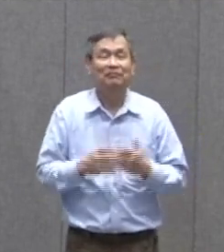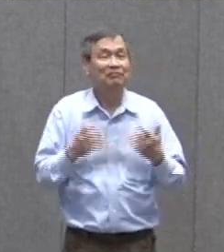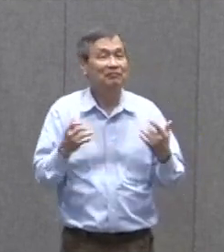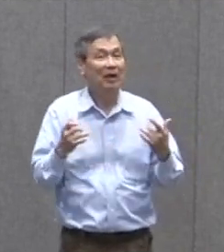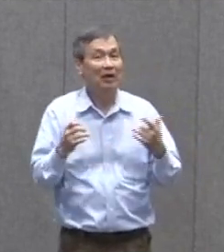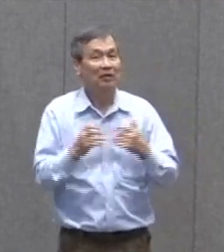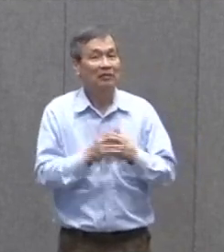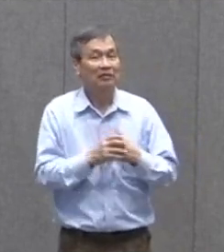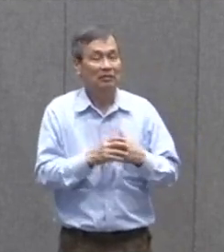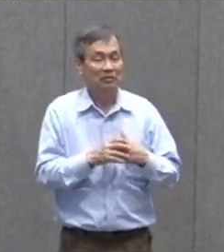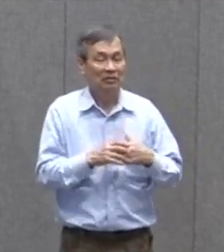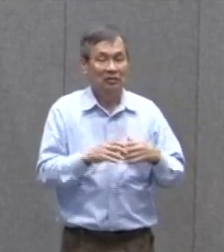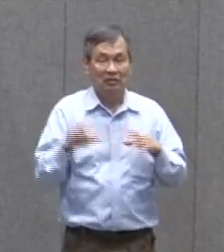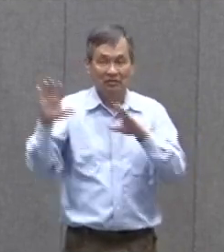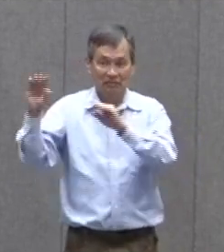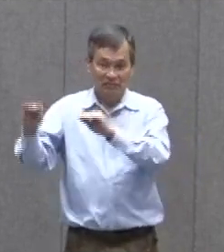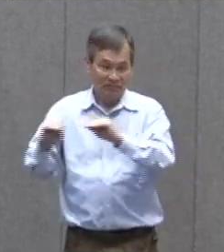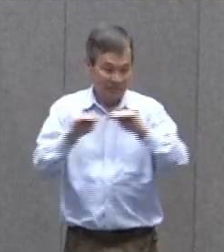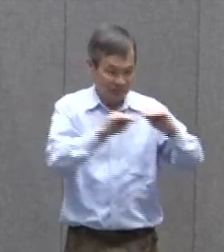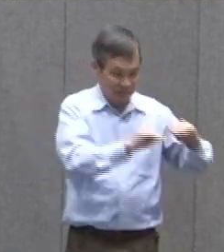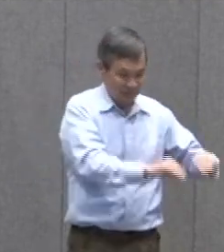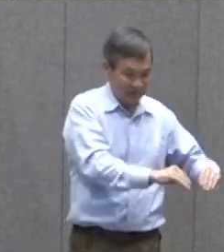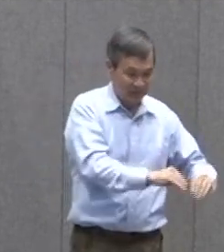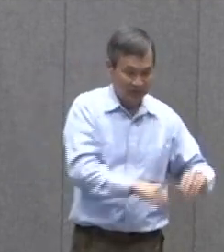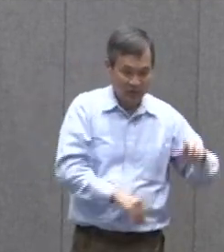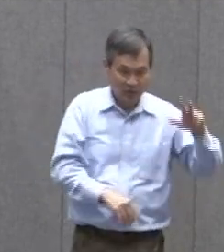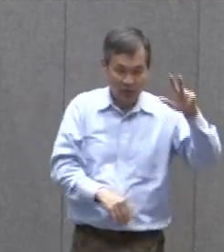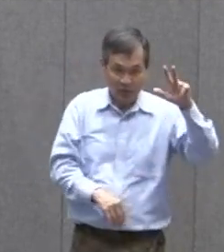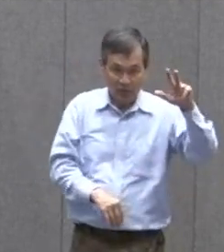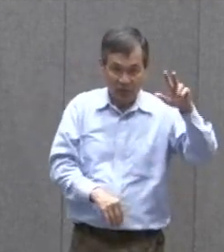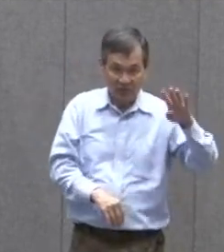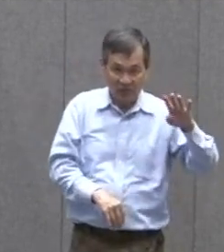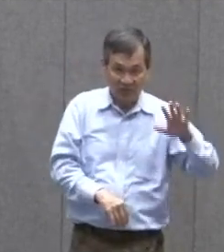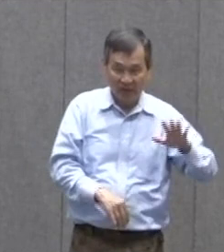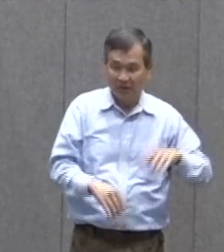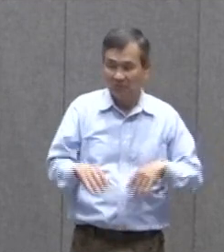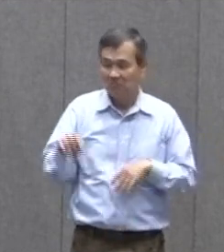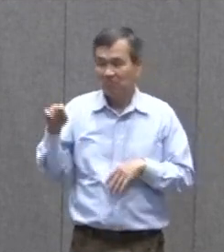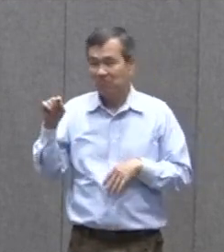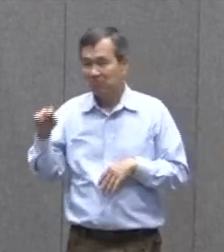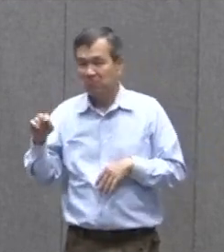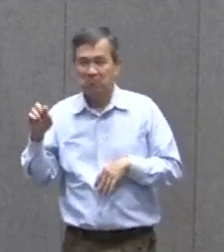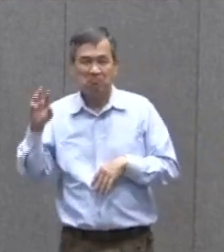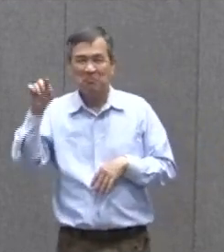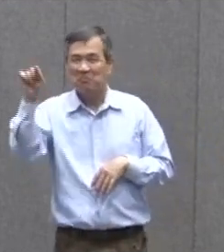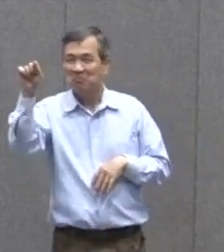So far we have three, four and five as matches and I have one match left, so I'm gonna make the number six.